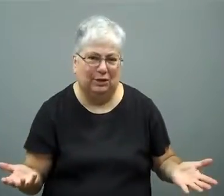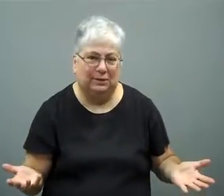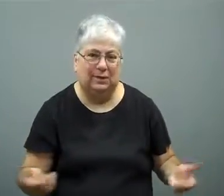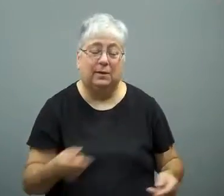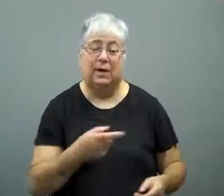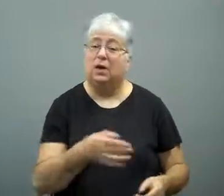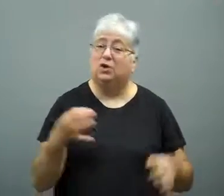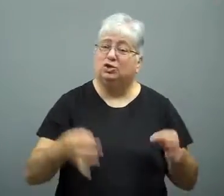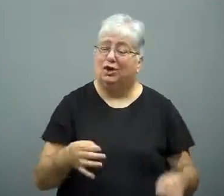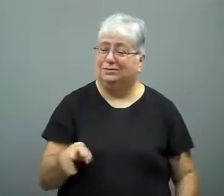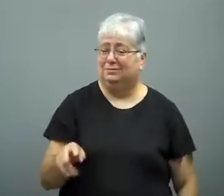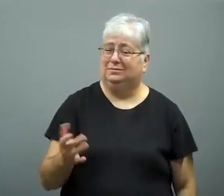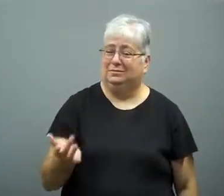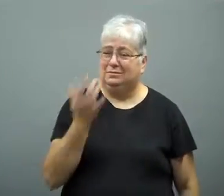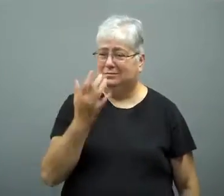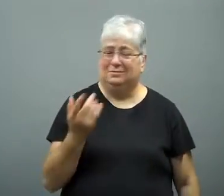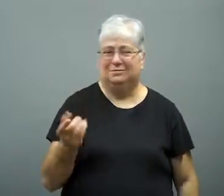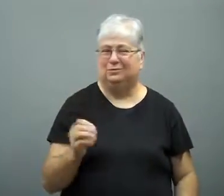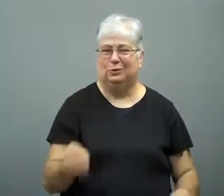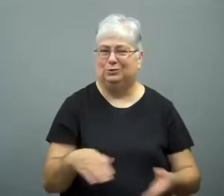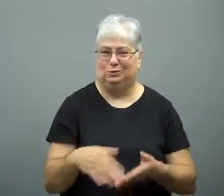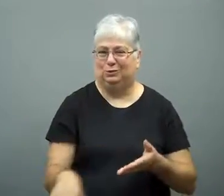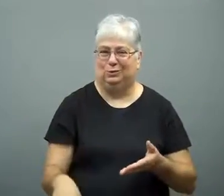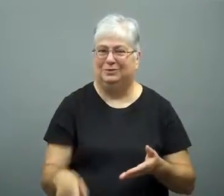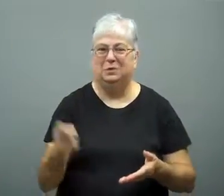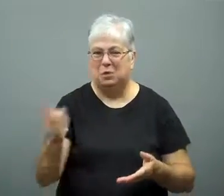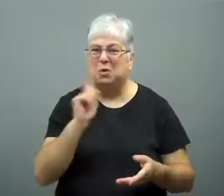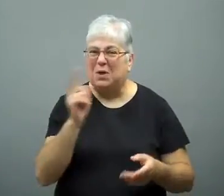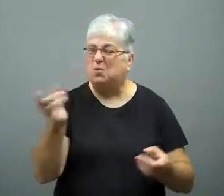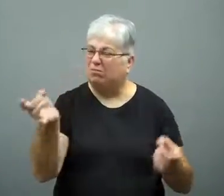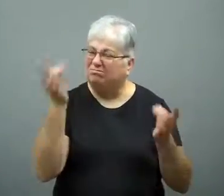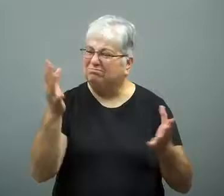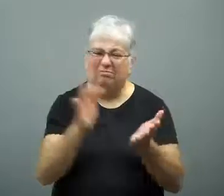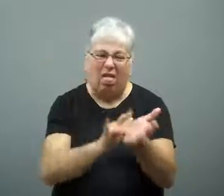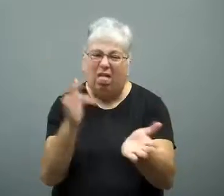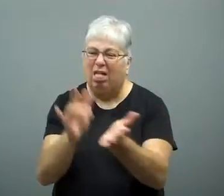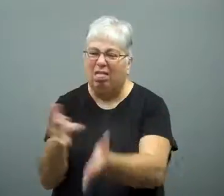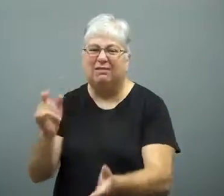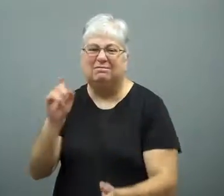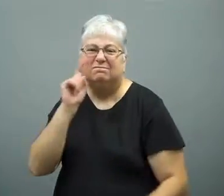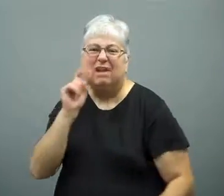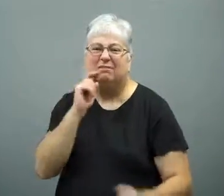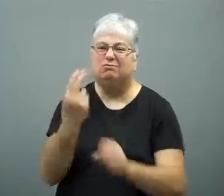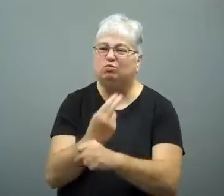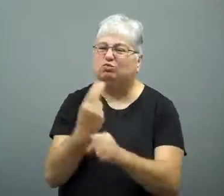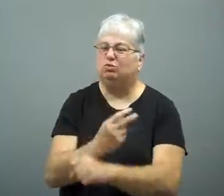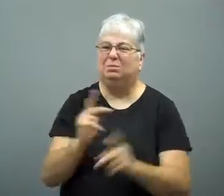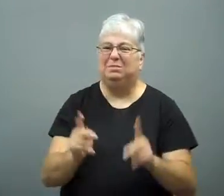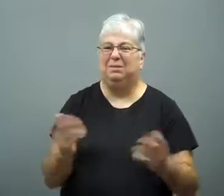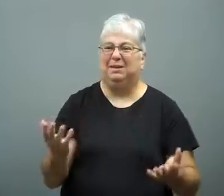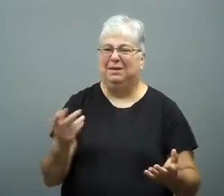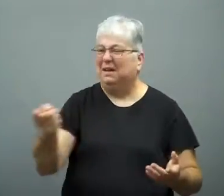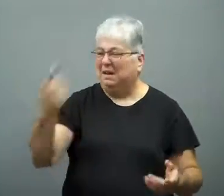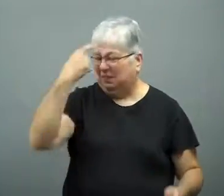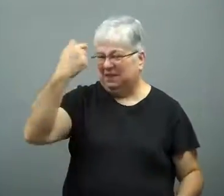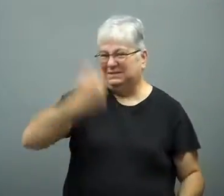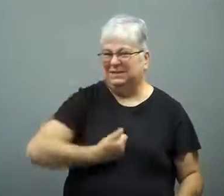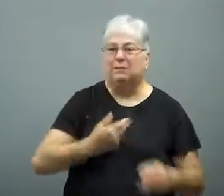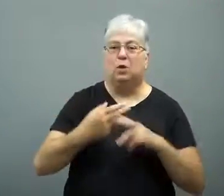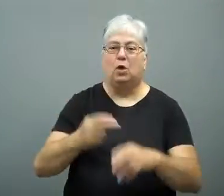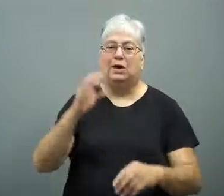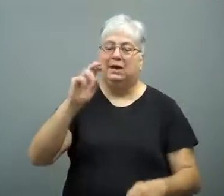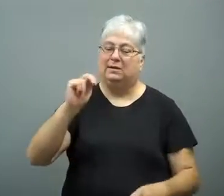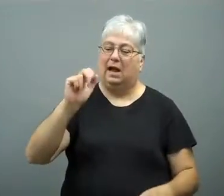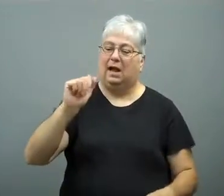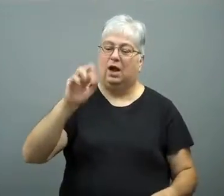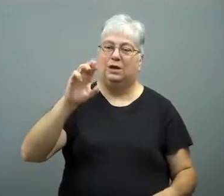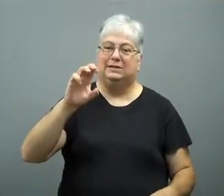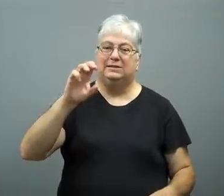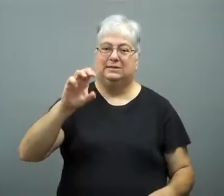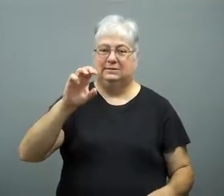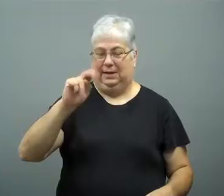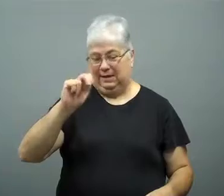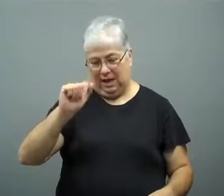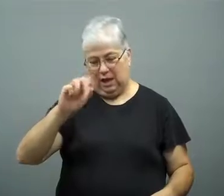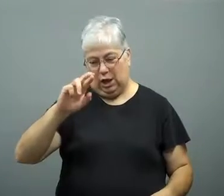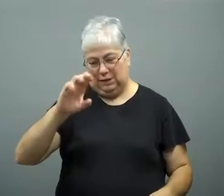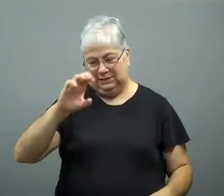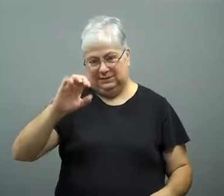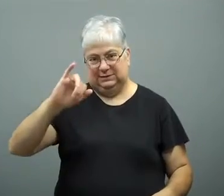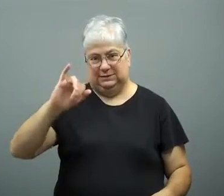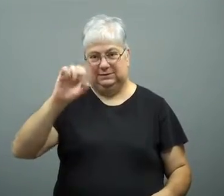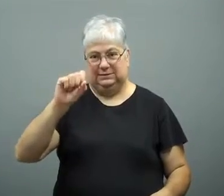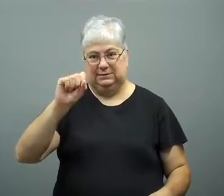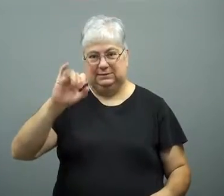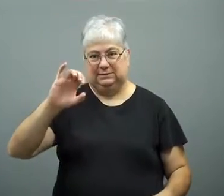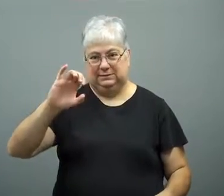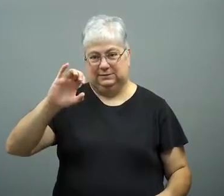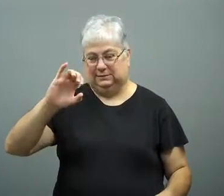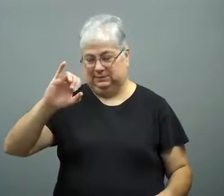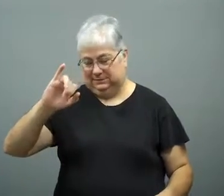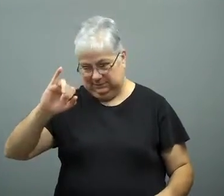The judge said that was no excuse, and called him a violent sexual predator.